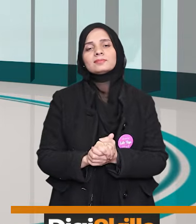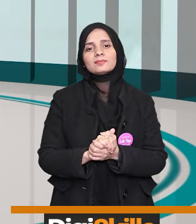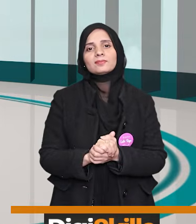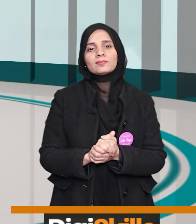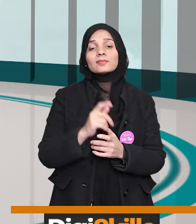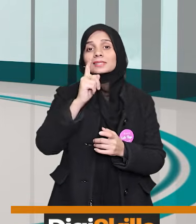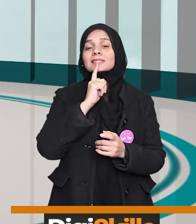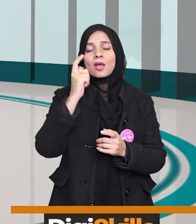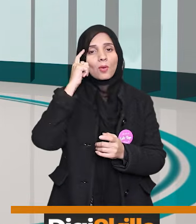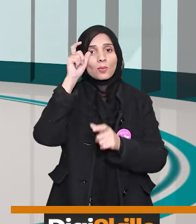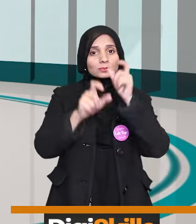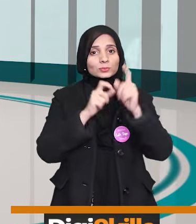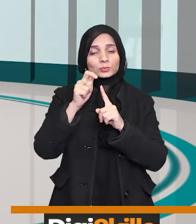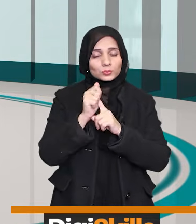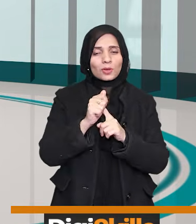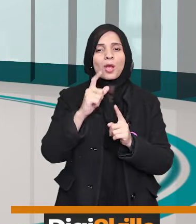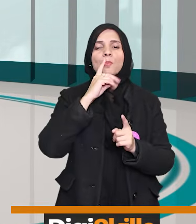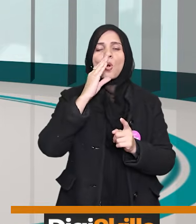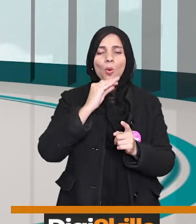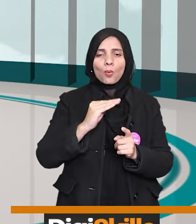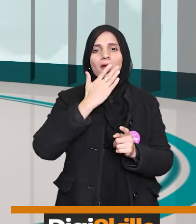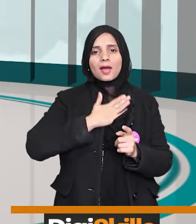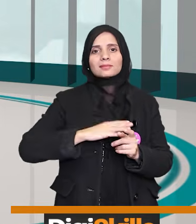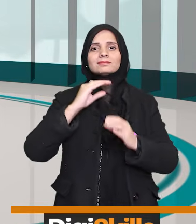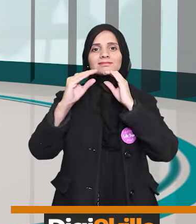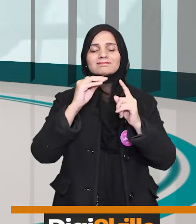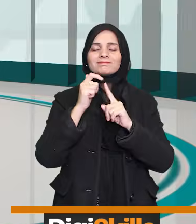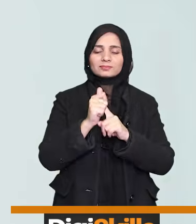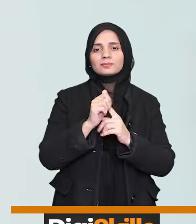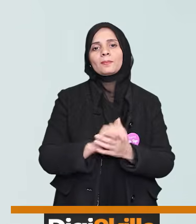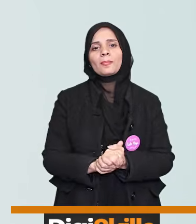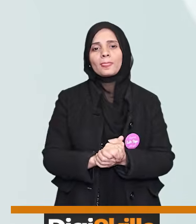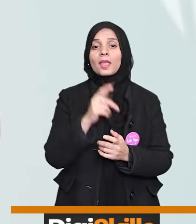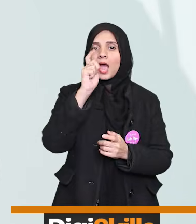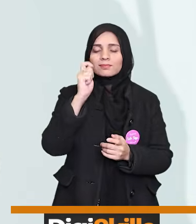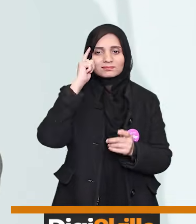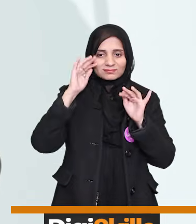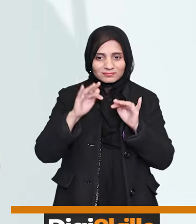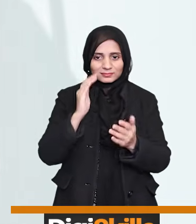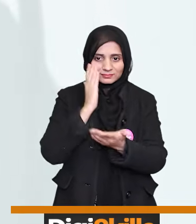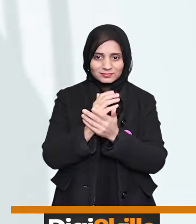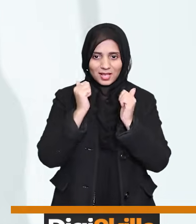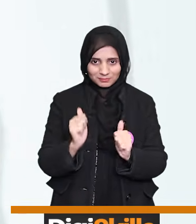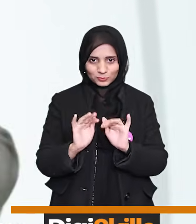Part of my responsibility is to increase your soft skills to the point, that wherever you sit as freelancer,